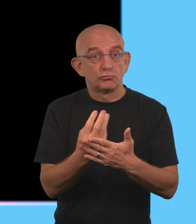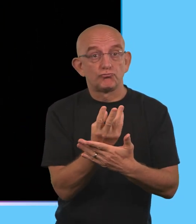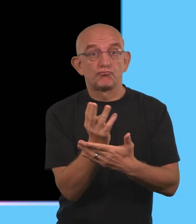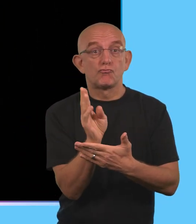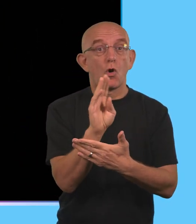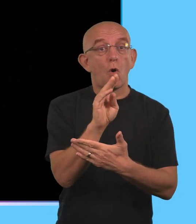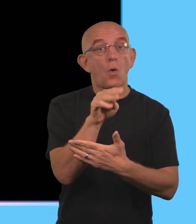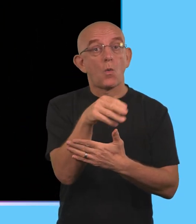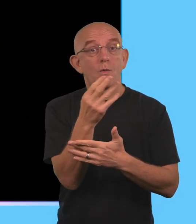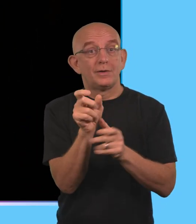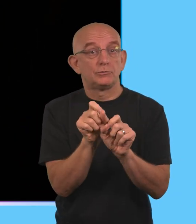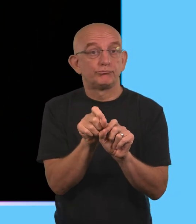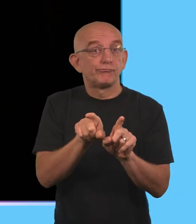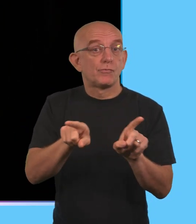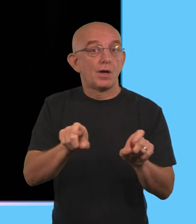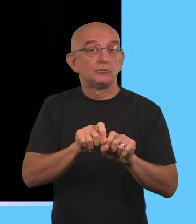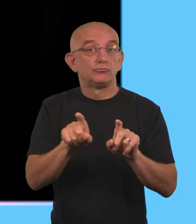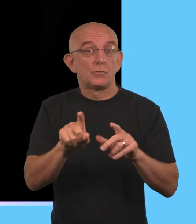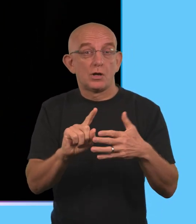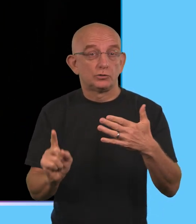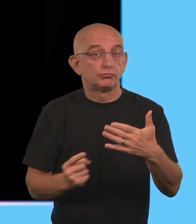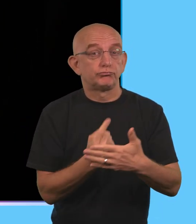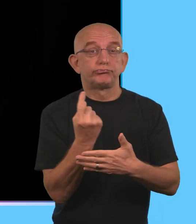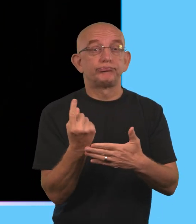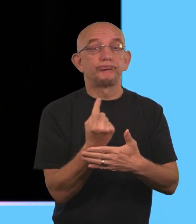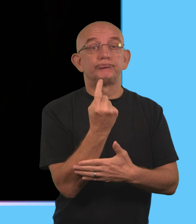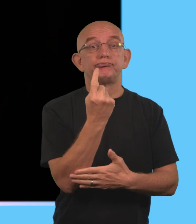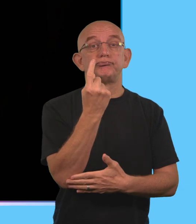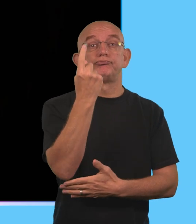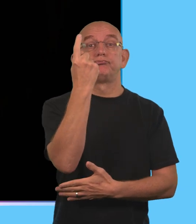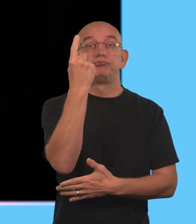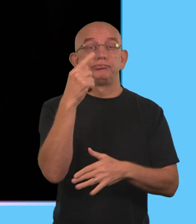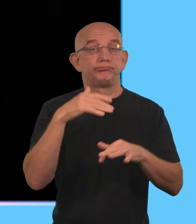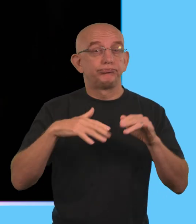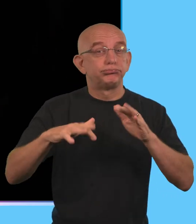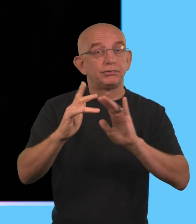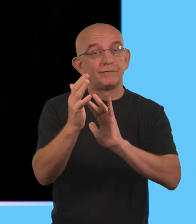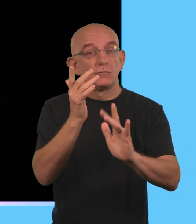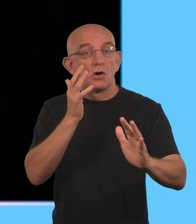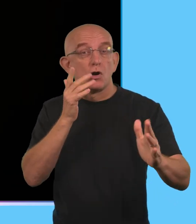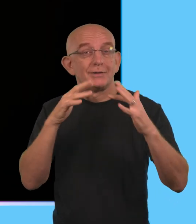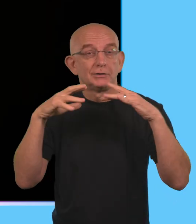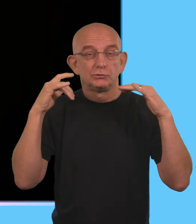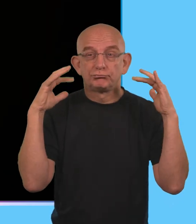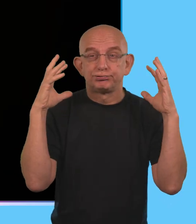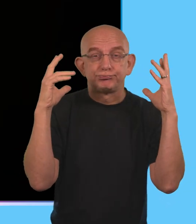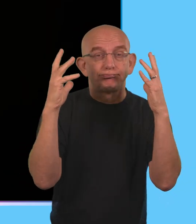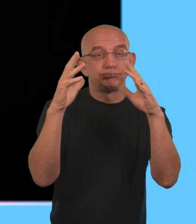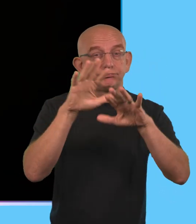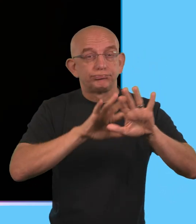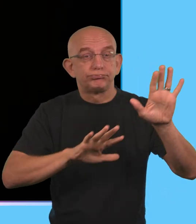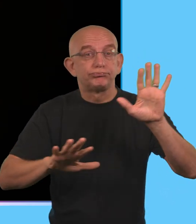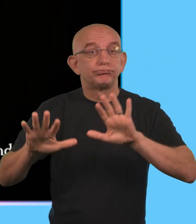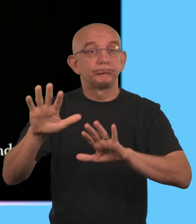New leaves and branches spring from it as it grows into a tall, lively tree in a lush forest.